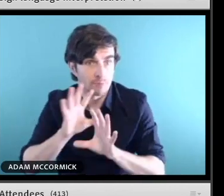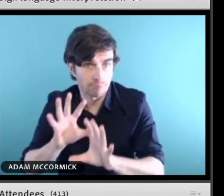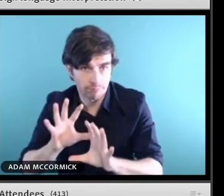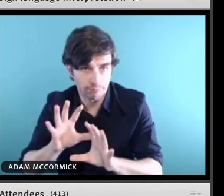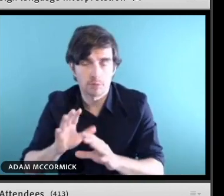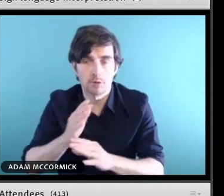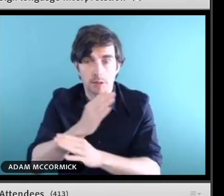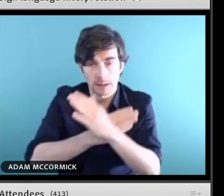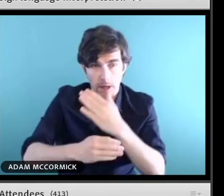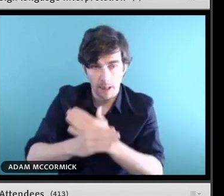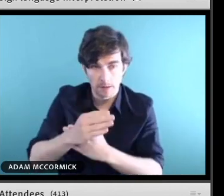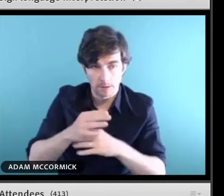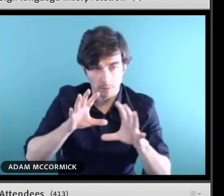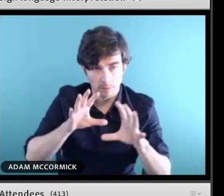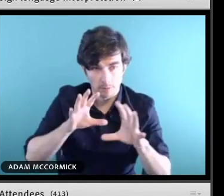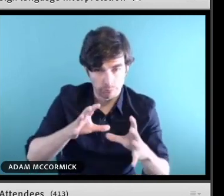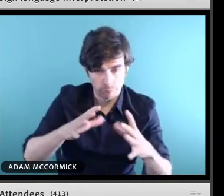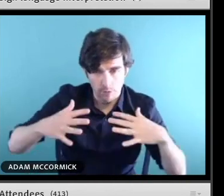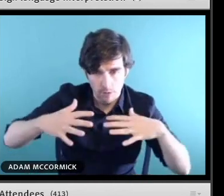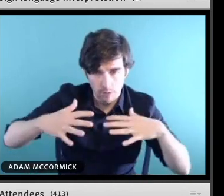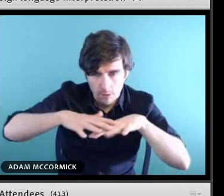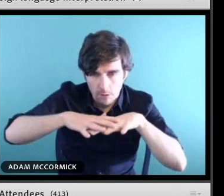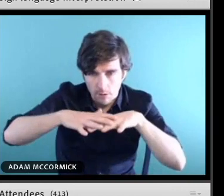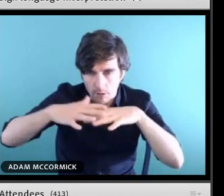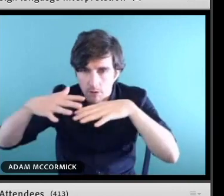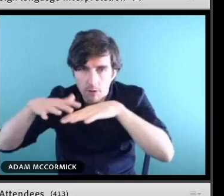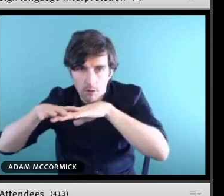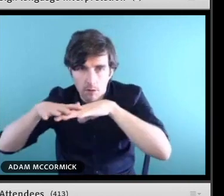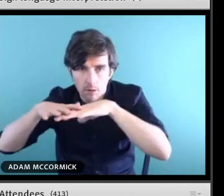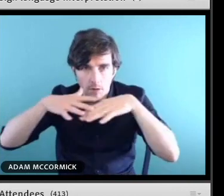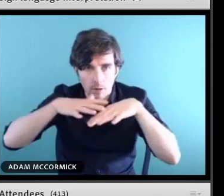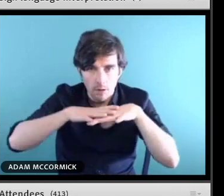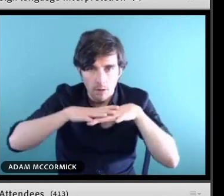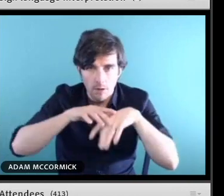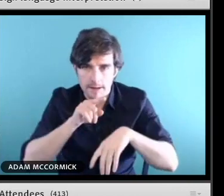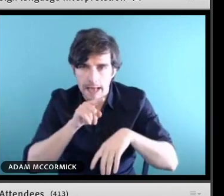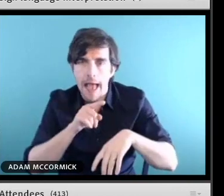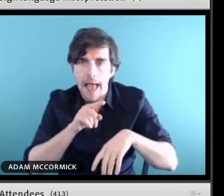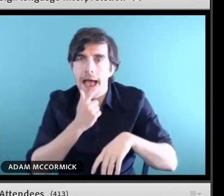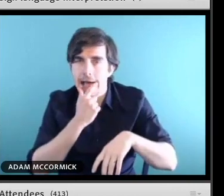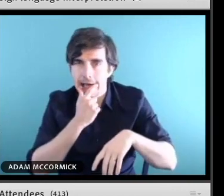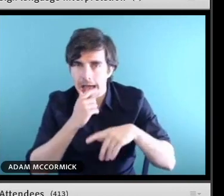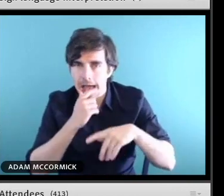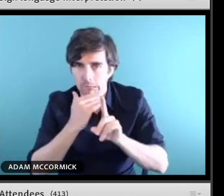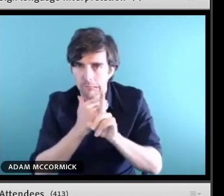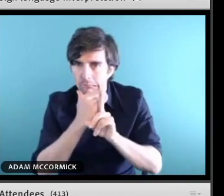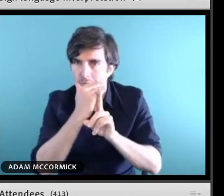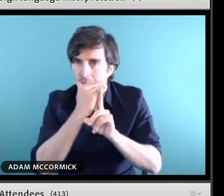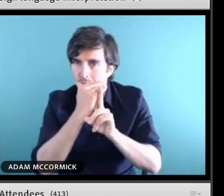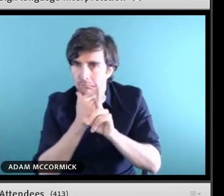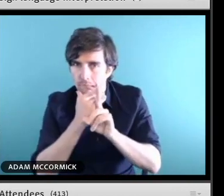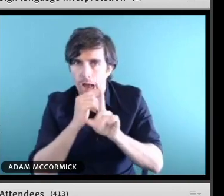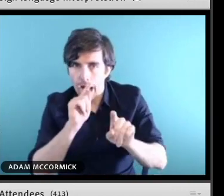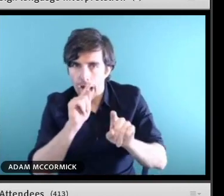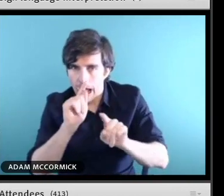for themselves. >> MIRELA SHUTERIQI: Yes. Thank you very much